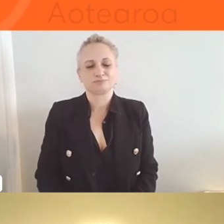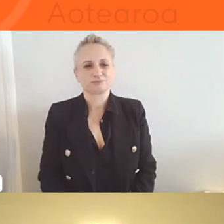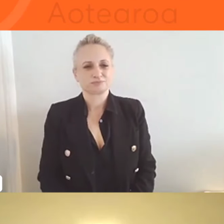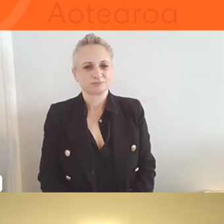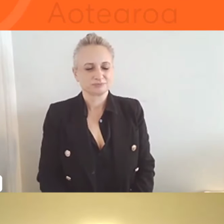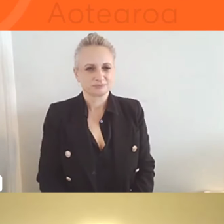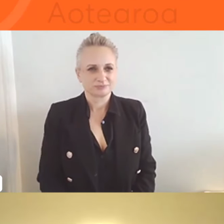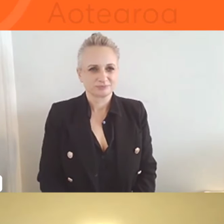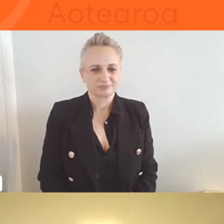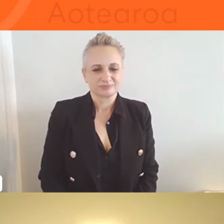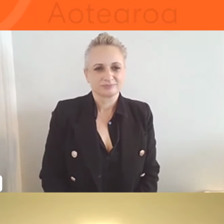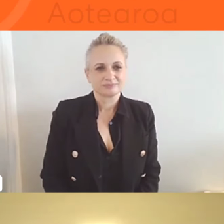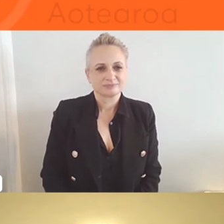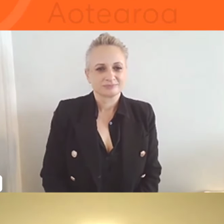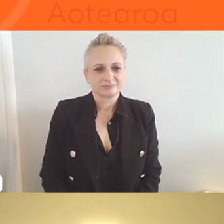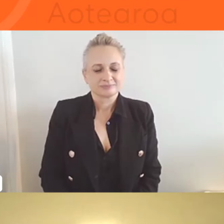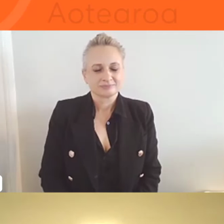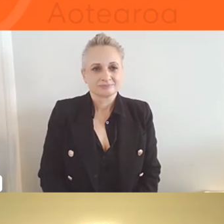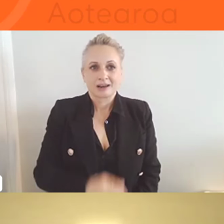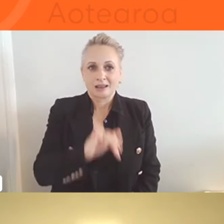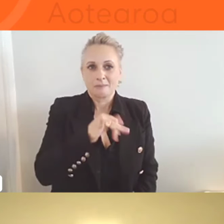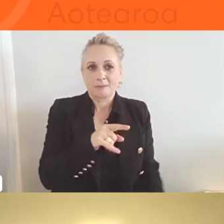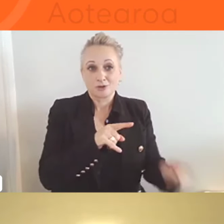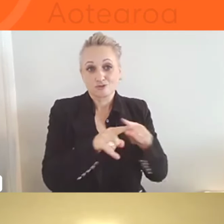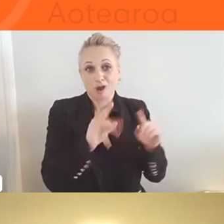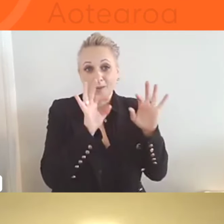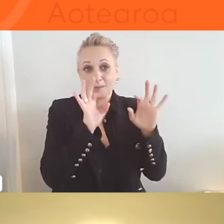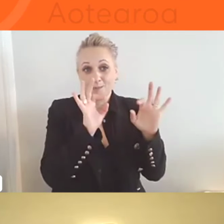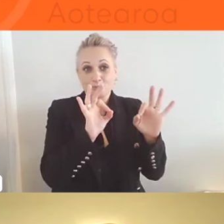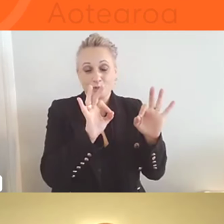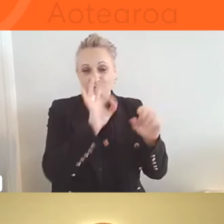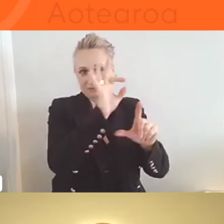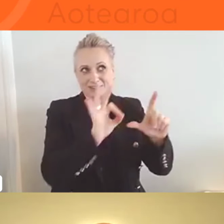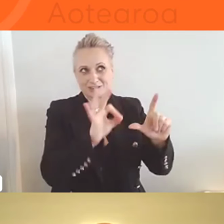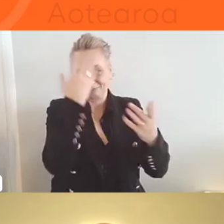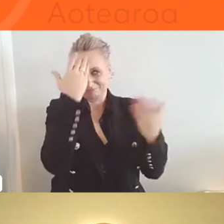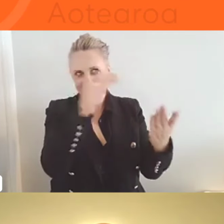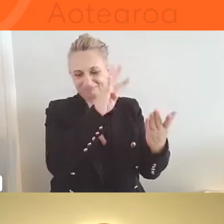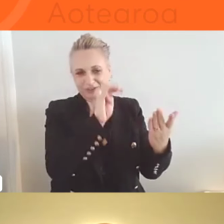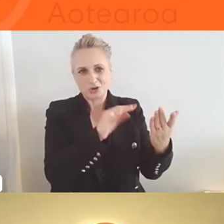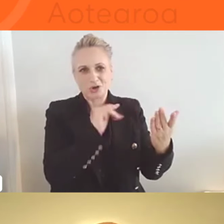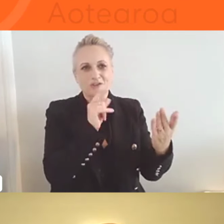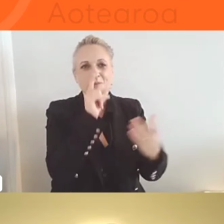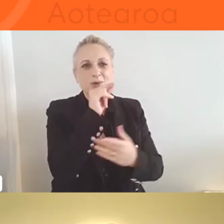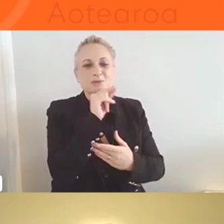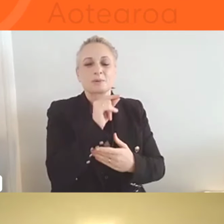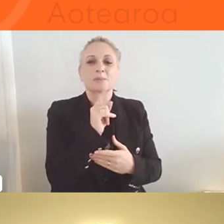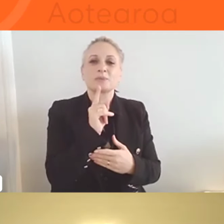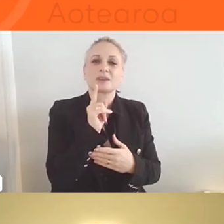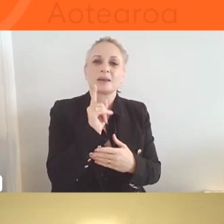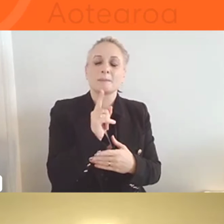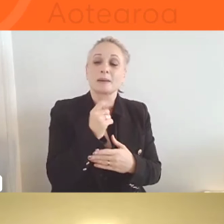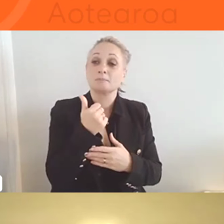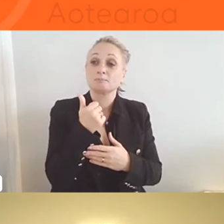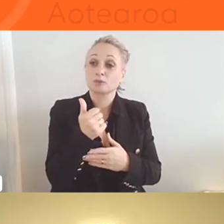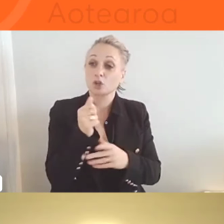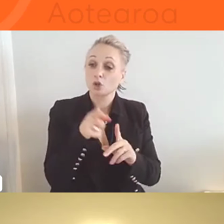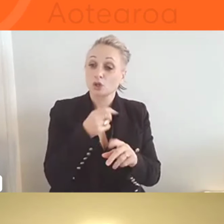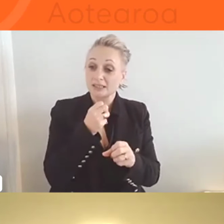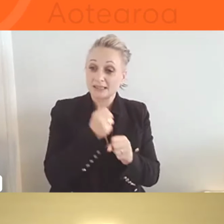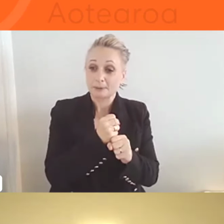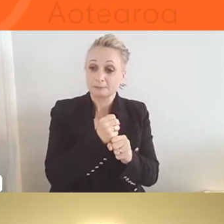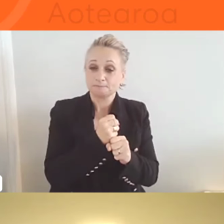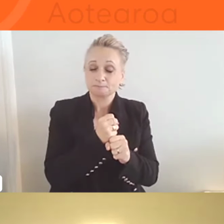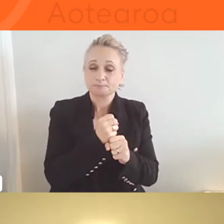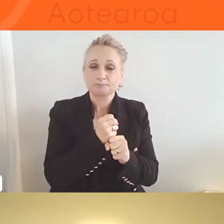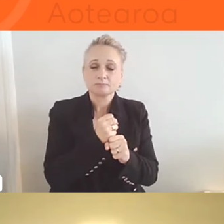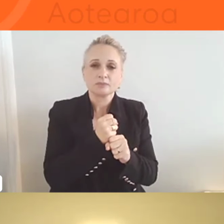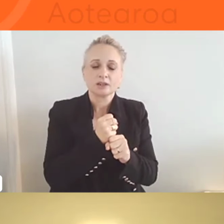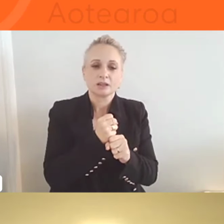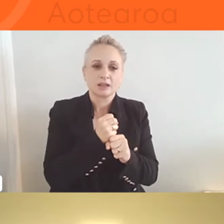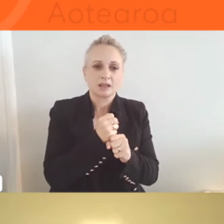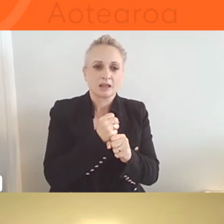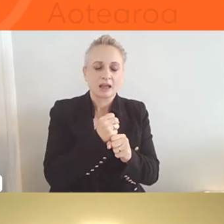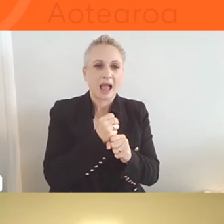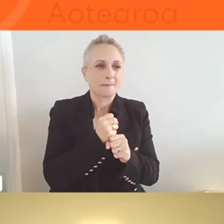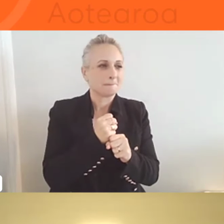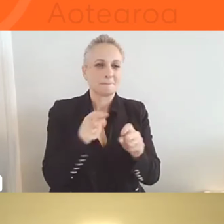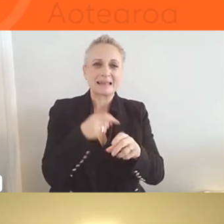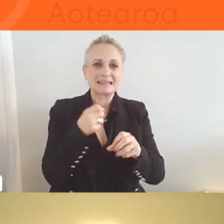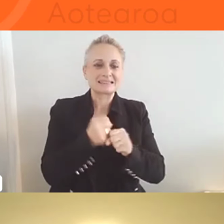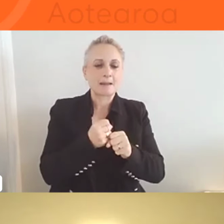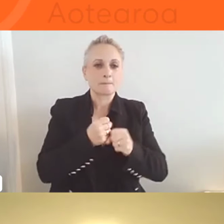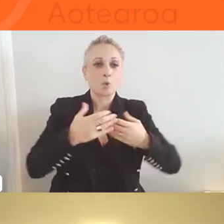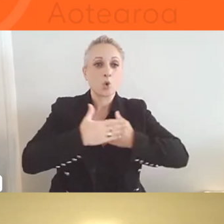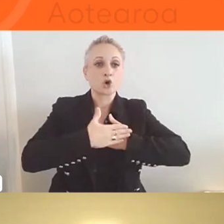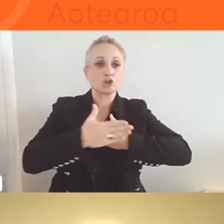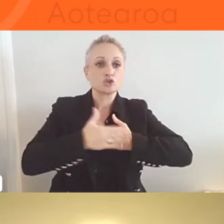design, if they exist. A good example is door widths. A minimum wheelchair